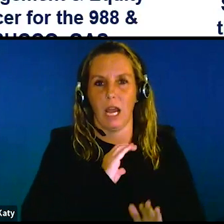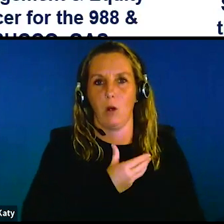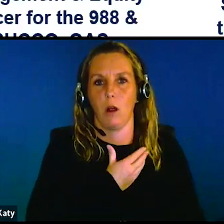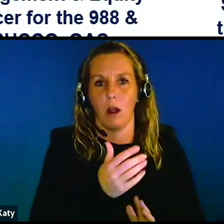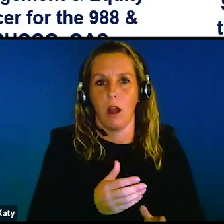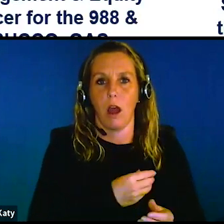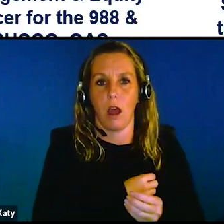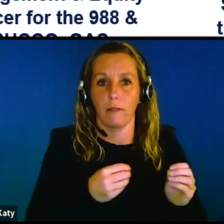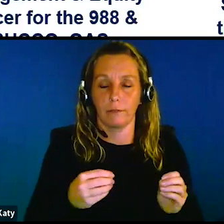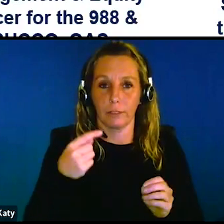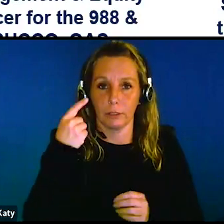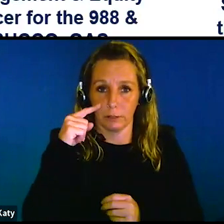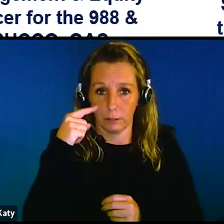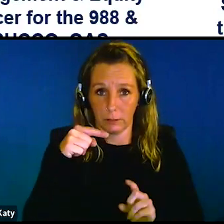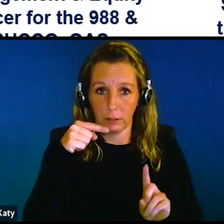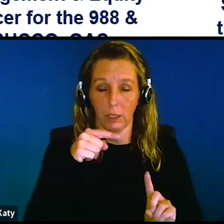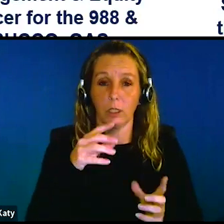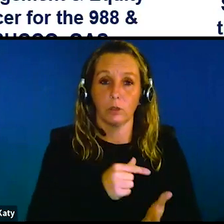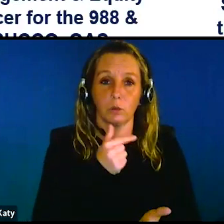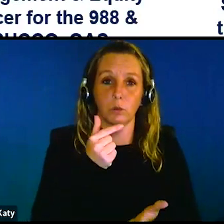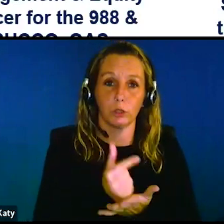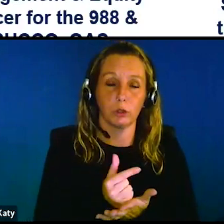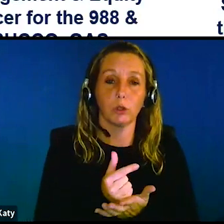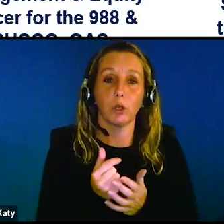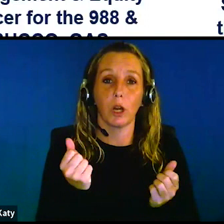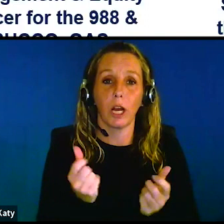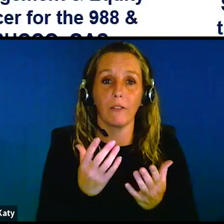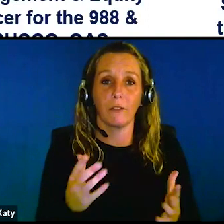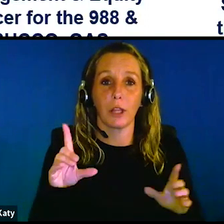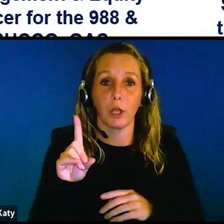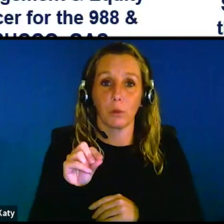to ensure that everything we do what SAMHSA